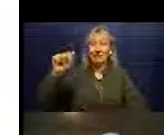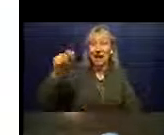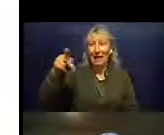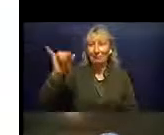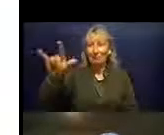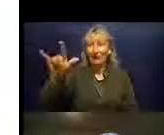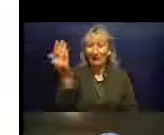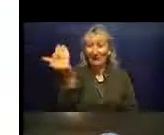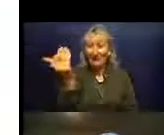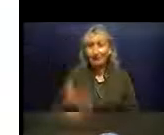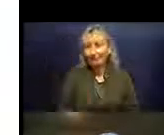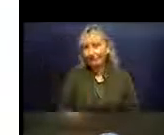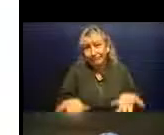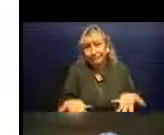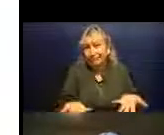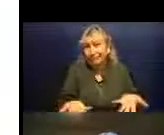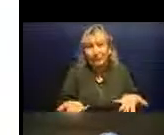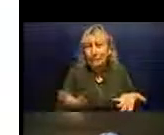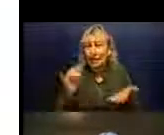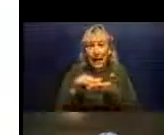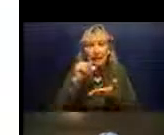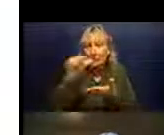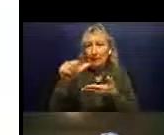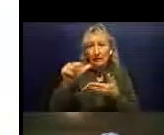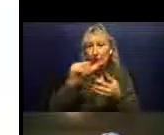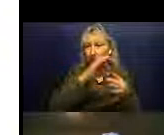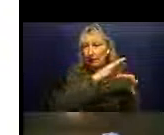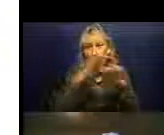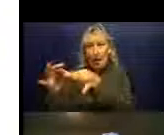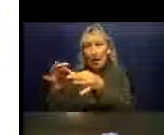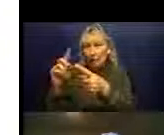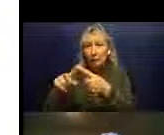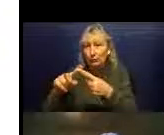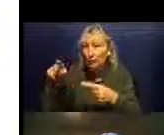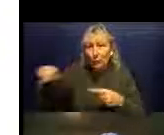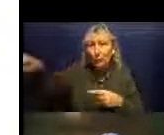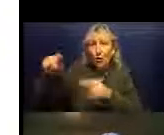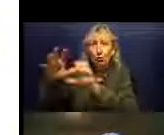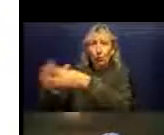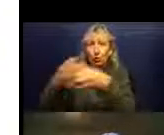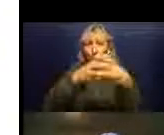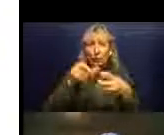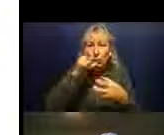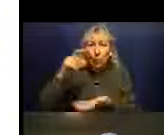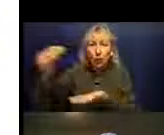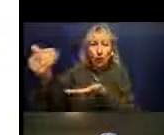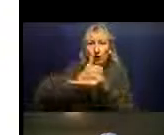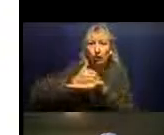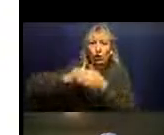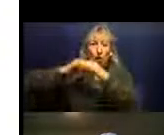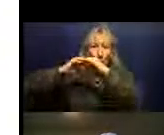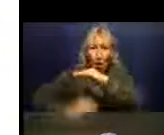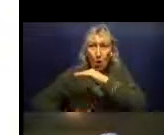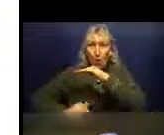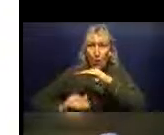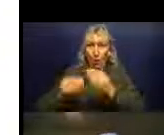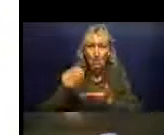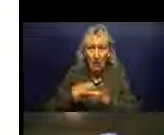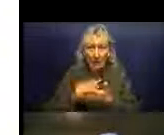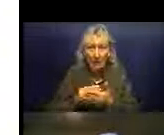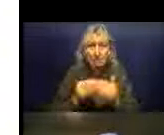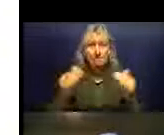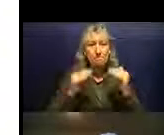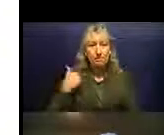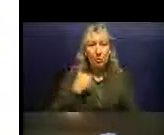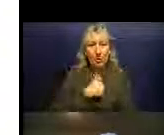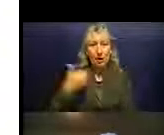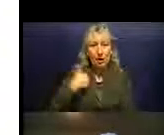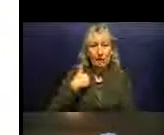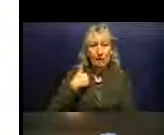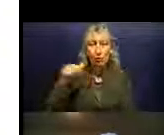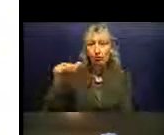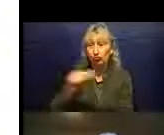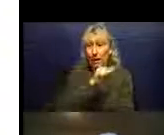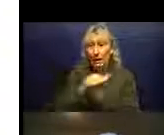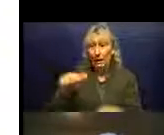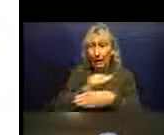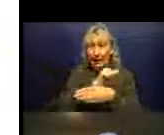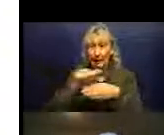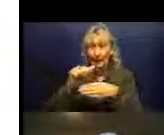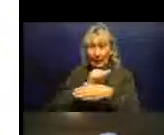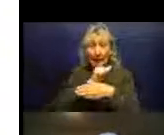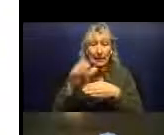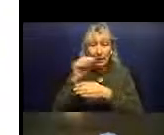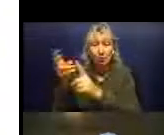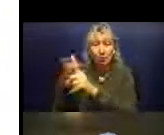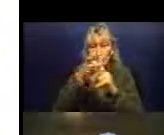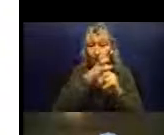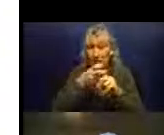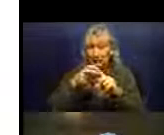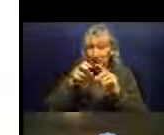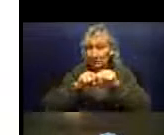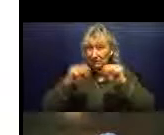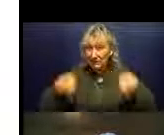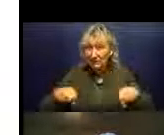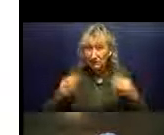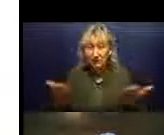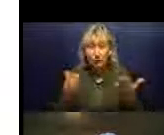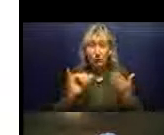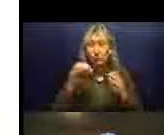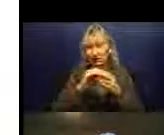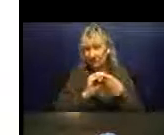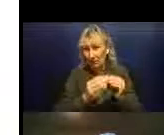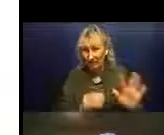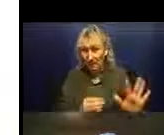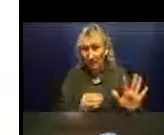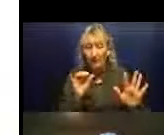So that traditional April fifteenth deadline that we think about so much.